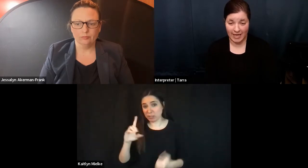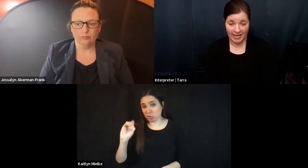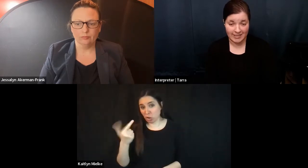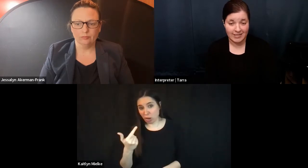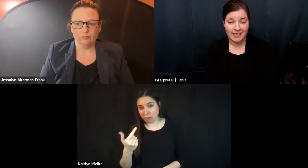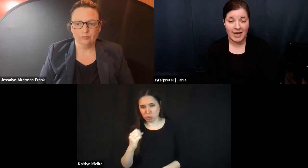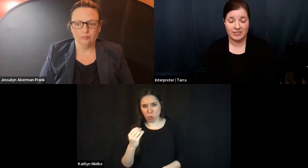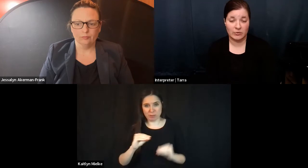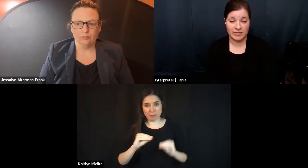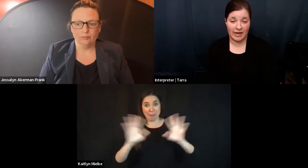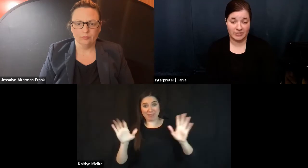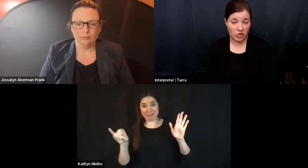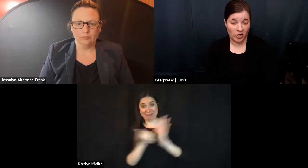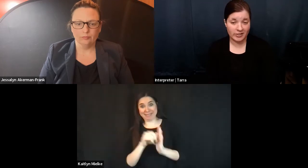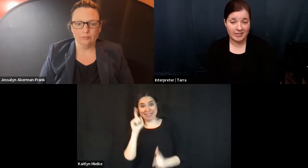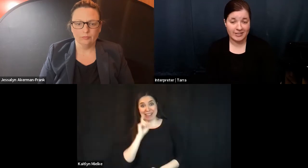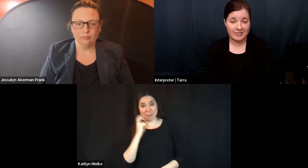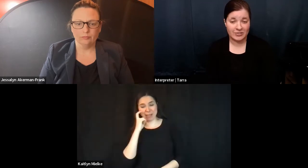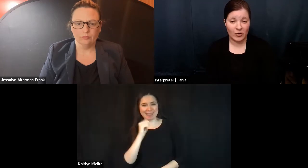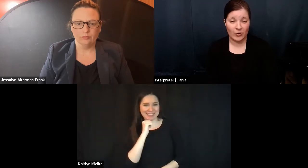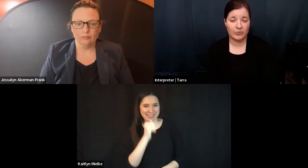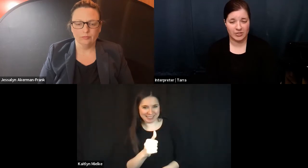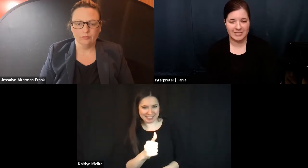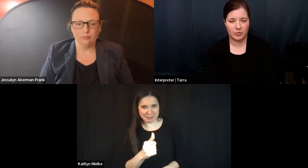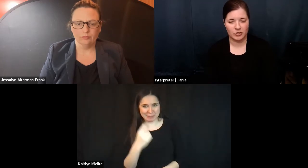So when communicating with people, my situation's a bit unique because when people see me, I don't look like a DeafBlind person. Right?